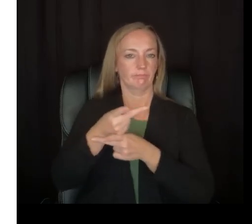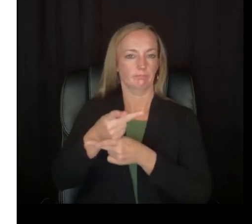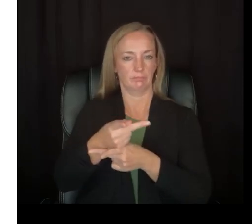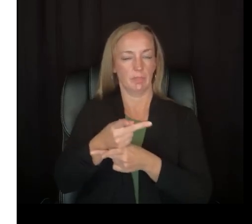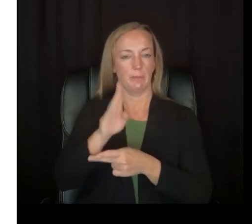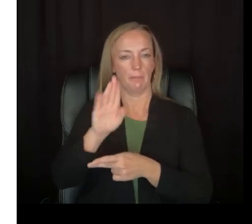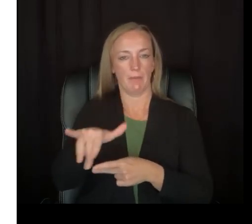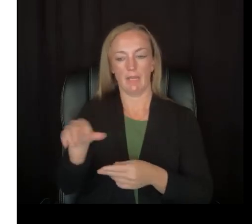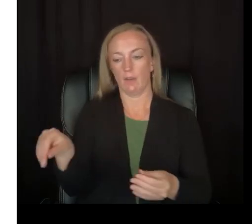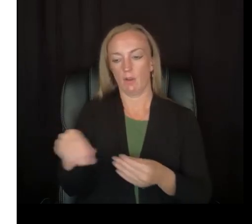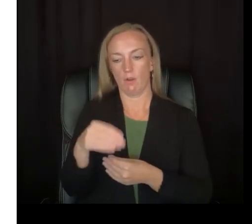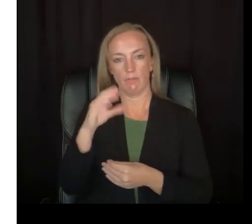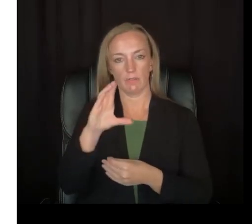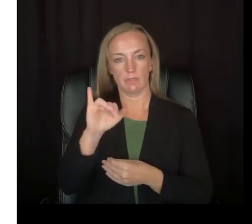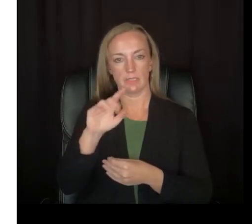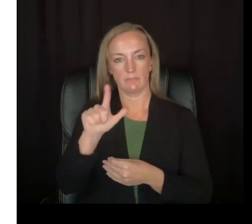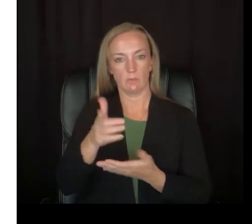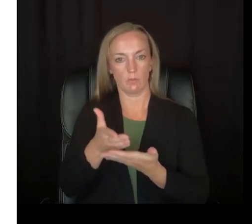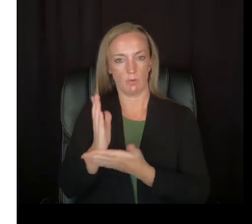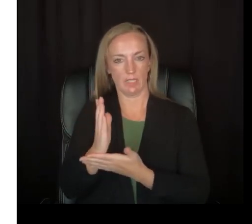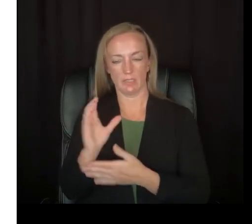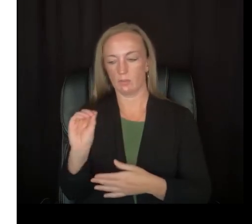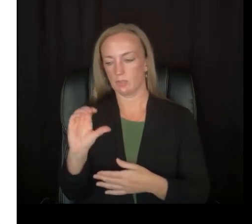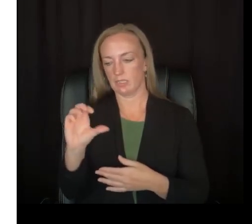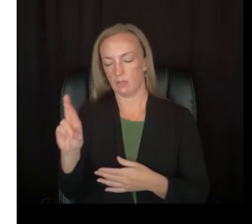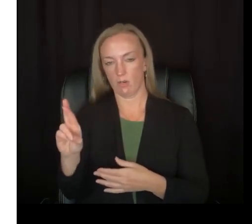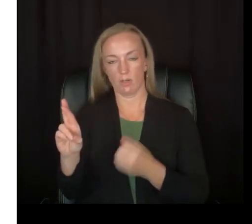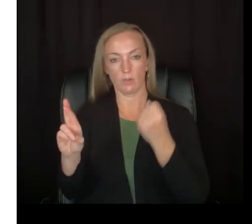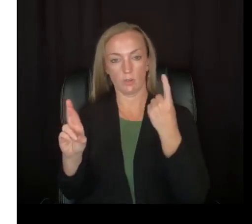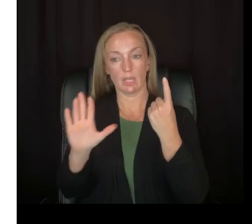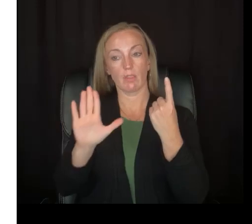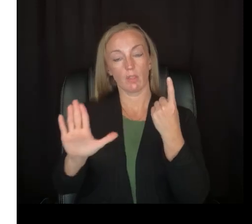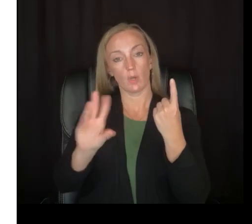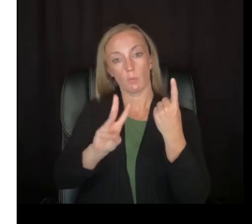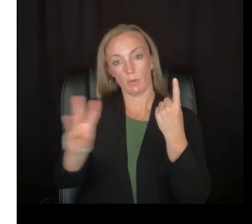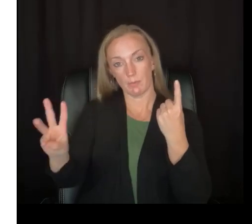and the Office for Civil Rights has additional information on their website